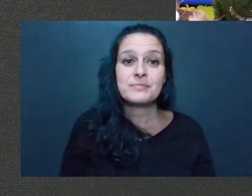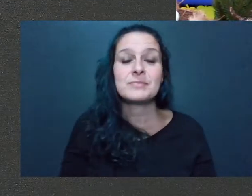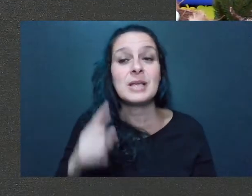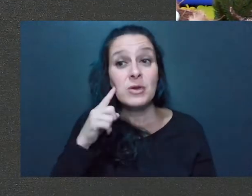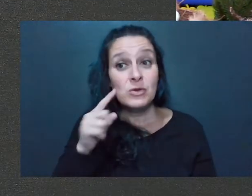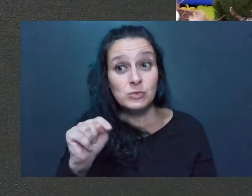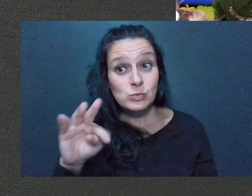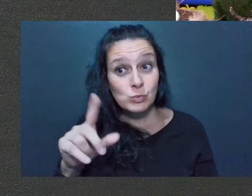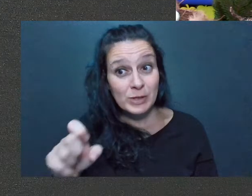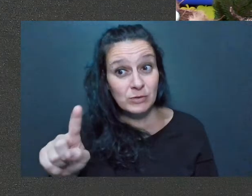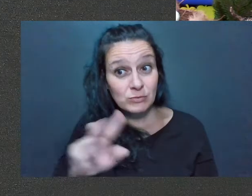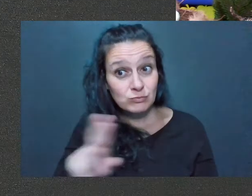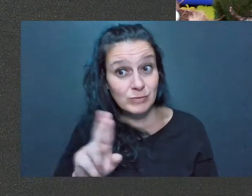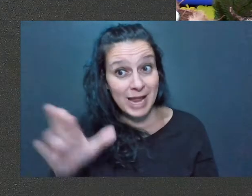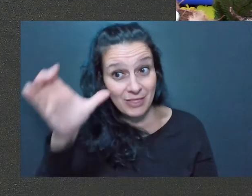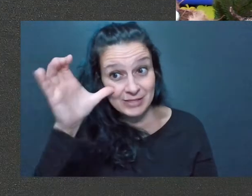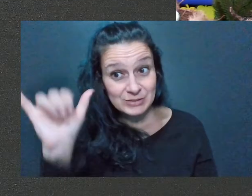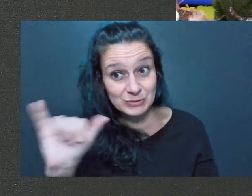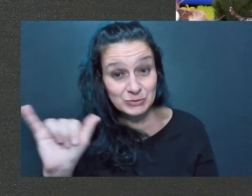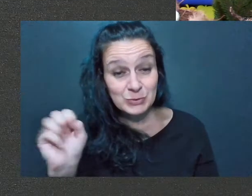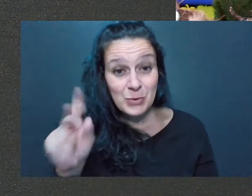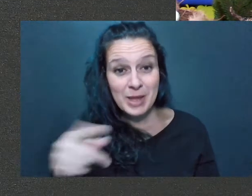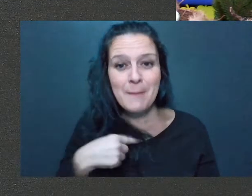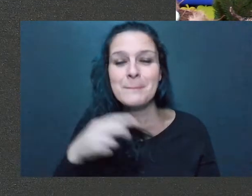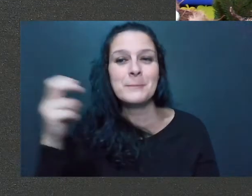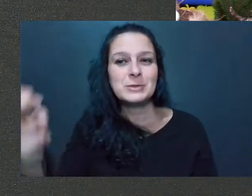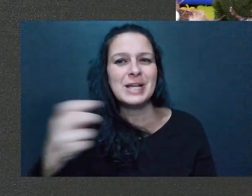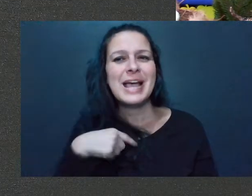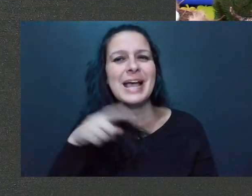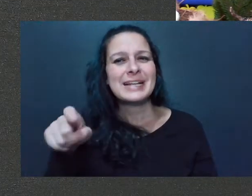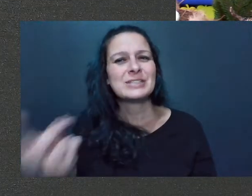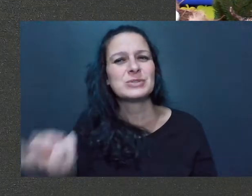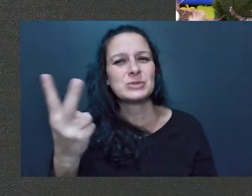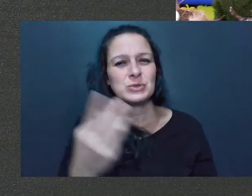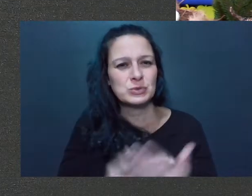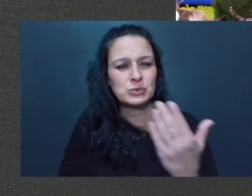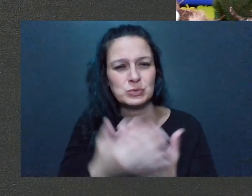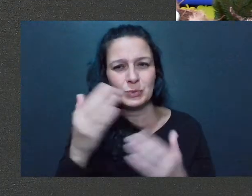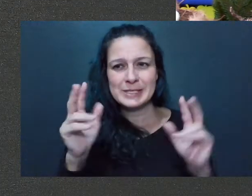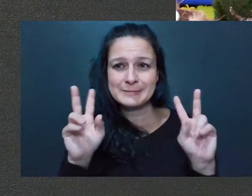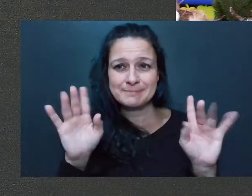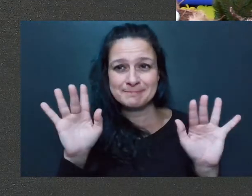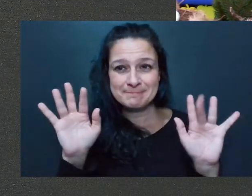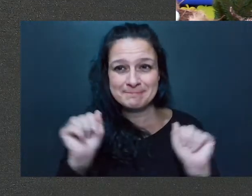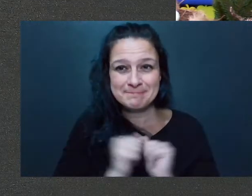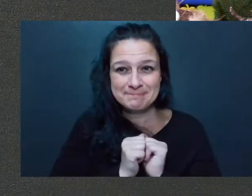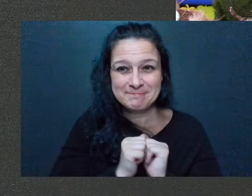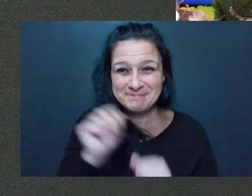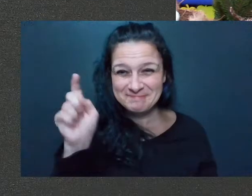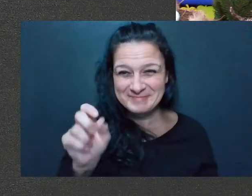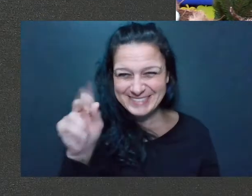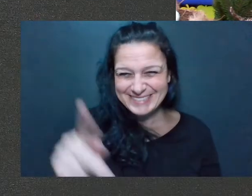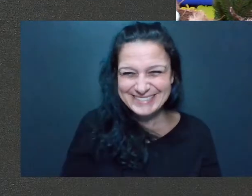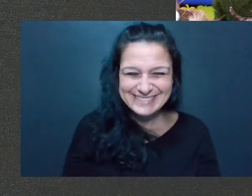and I want you to listen to it too, okay? But I'm gonna put you down because I need two, both of my hands for reading the book.